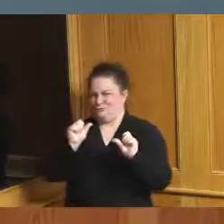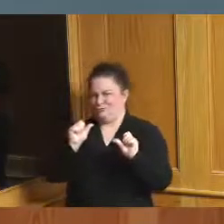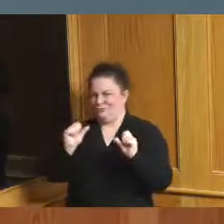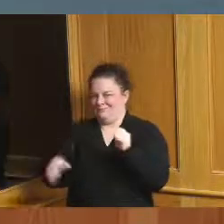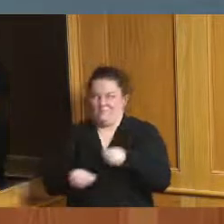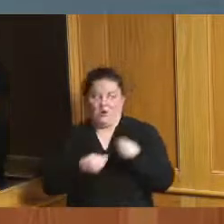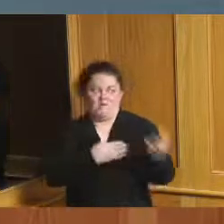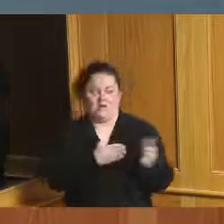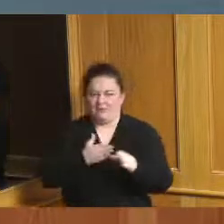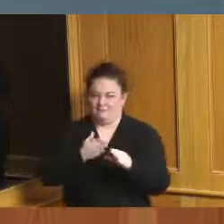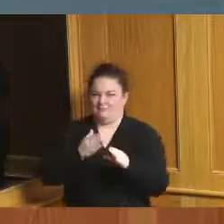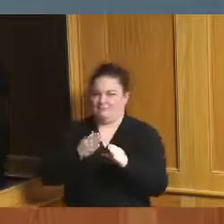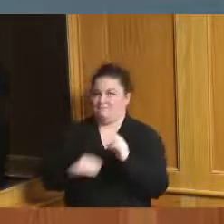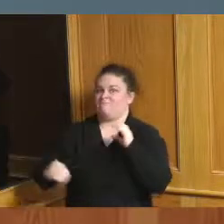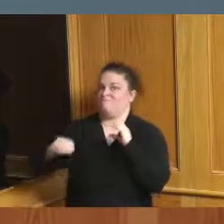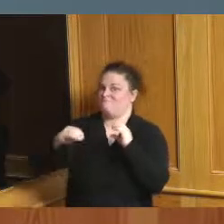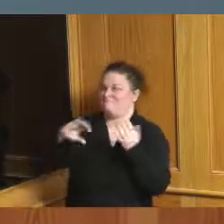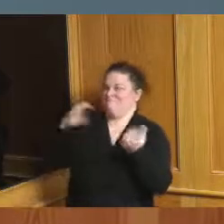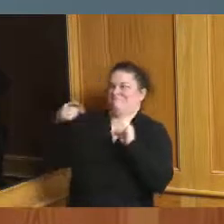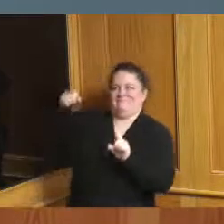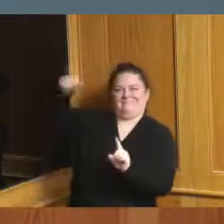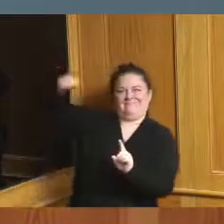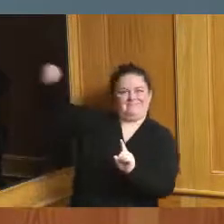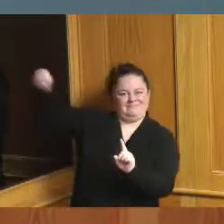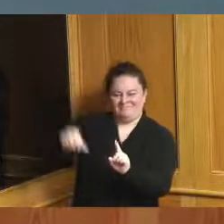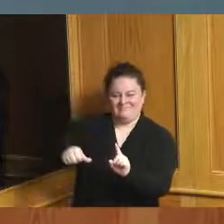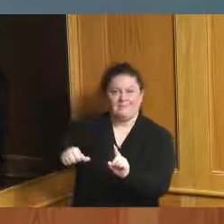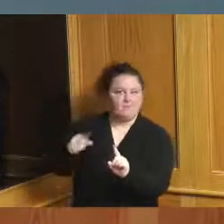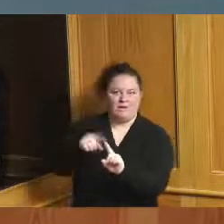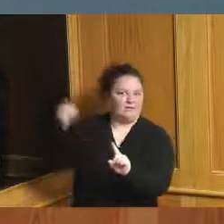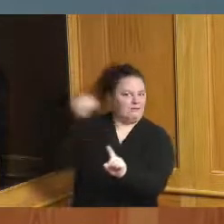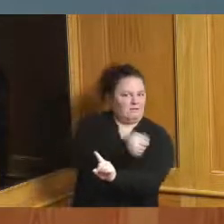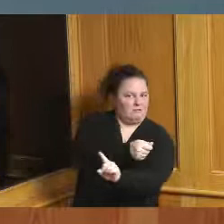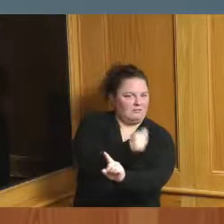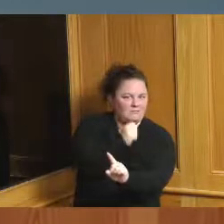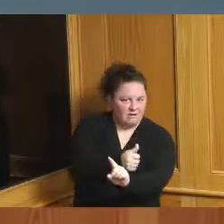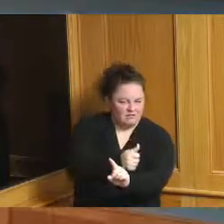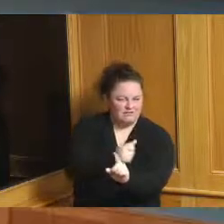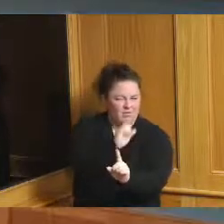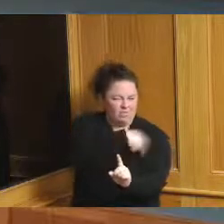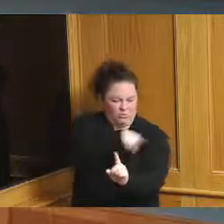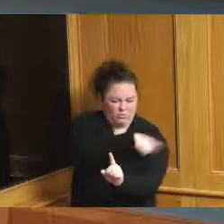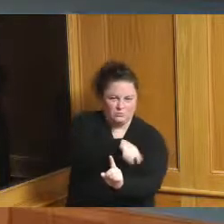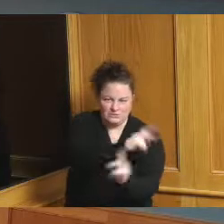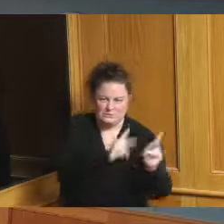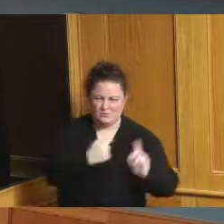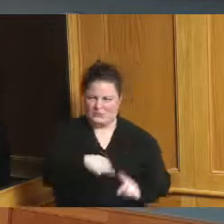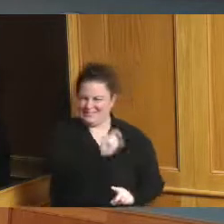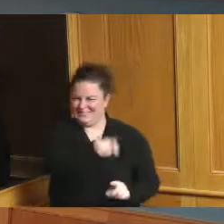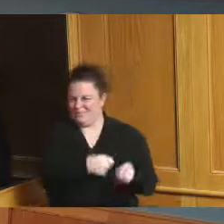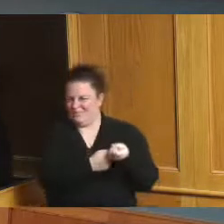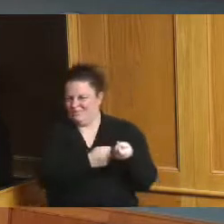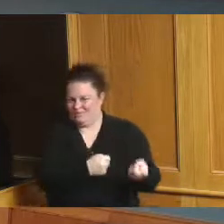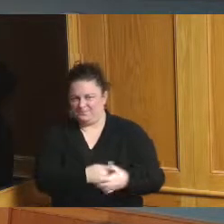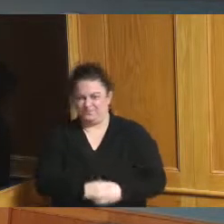i did you have anything Commissioner jury house i just want to weigh in related to the hazard pay